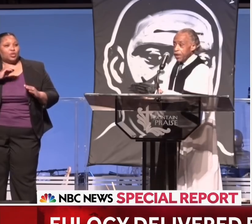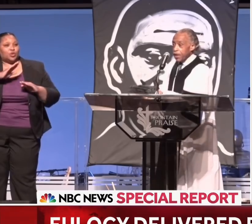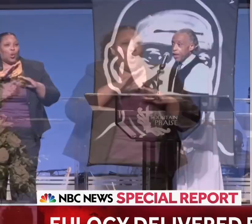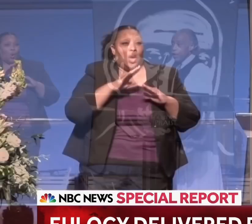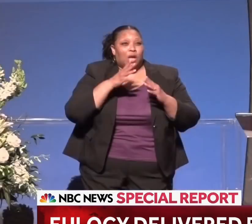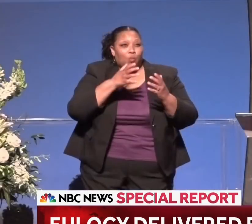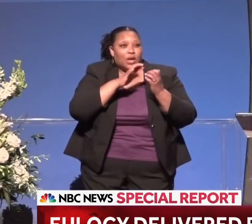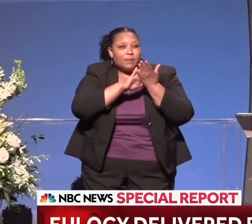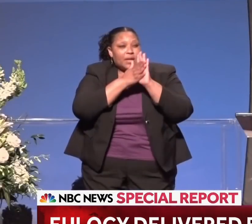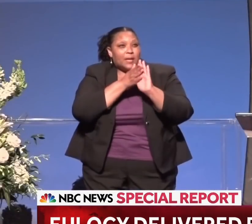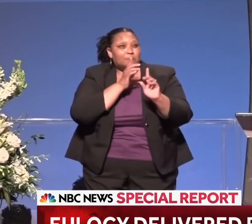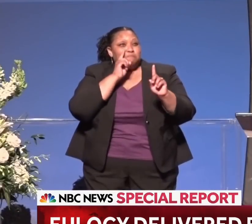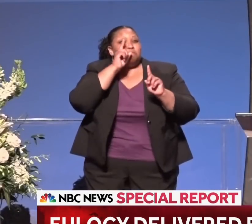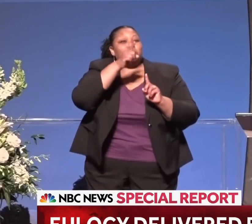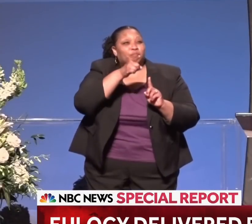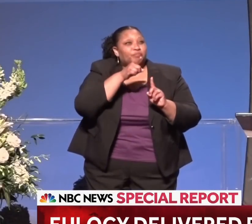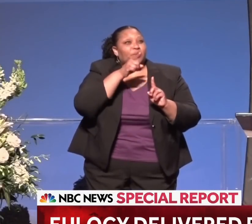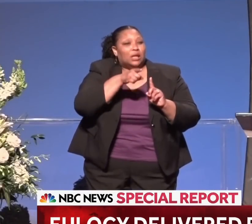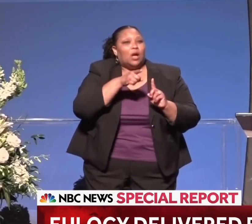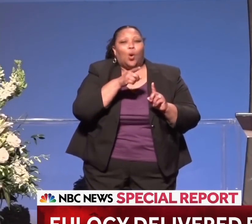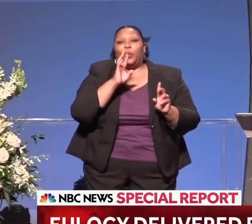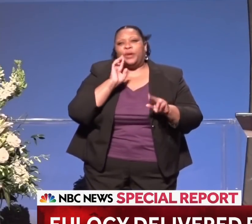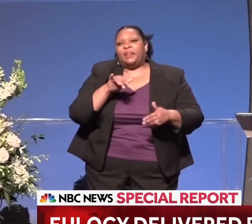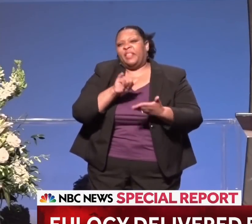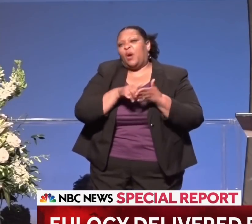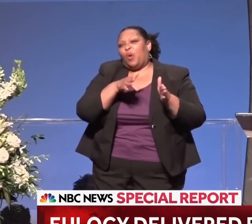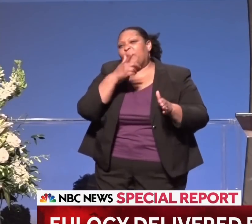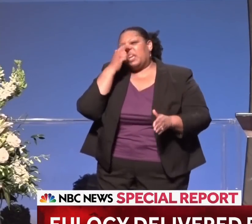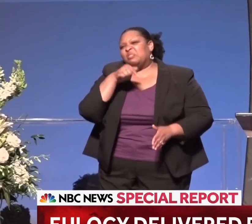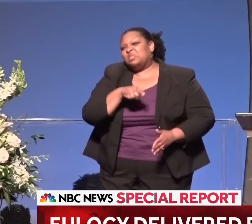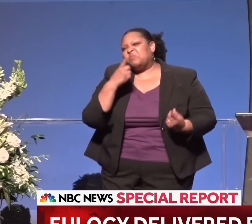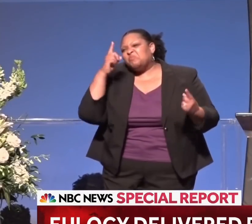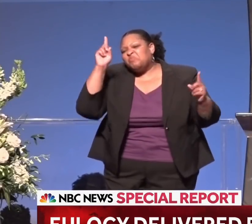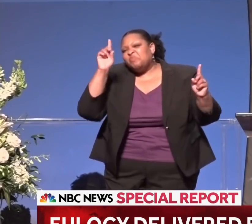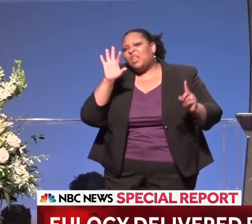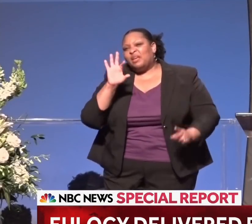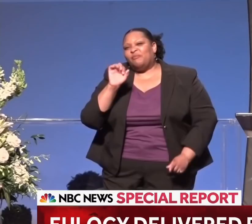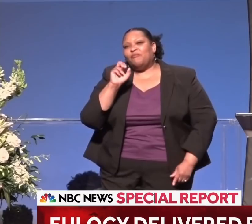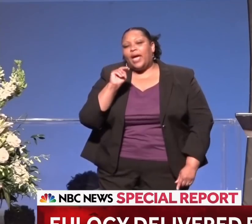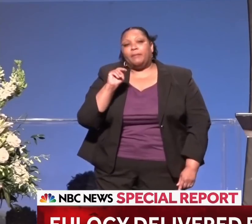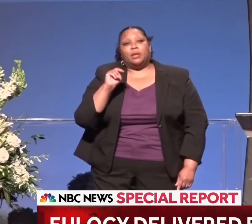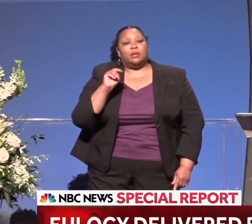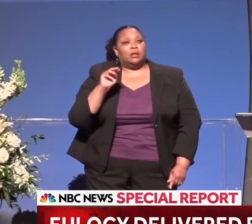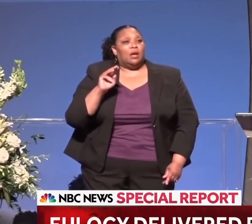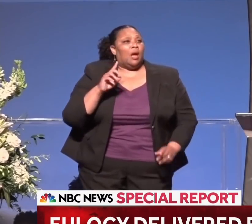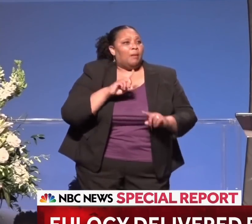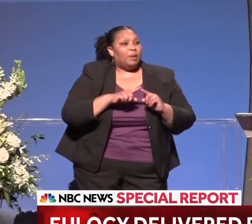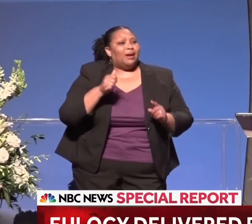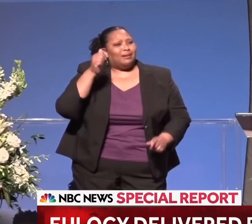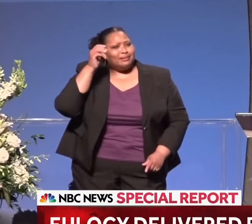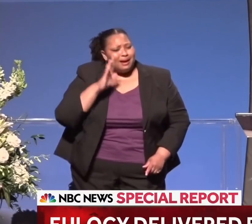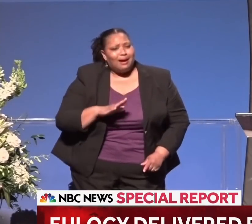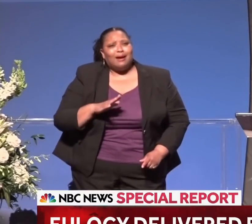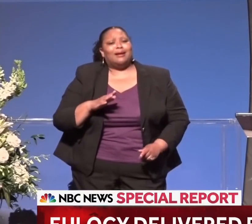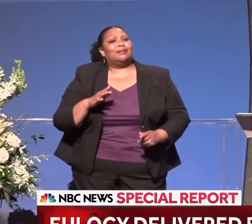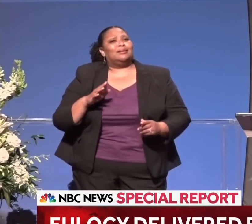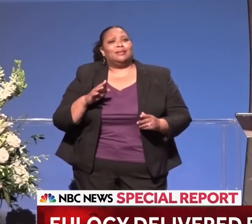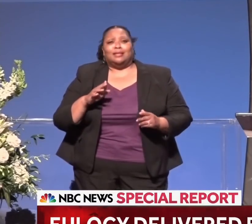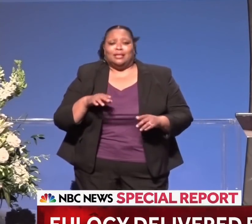TO HIS WEALTH. IF HE HAD BEEN A FAMOUS TLEEGTAT AS HE WAS ON THE TRAJECTORY TO